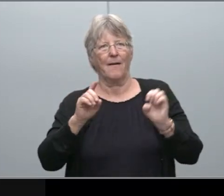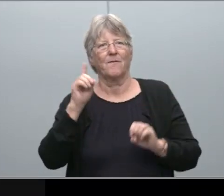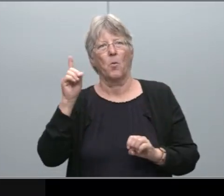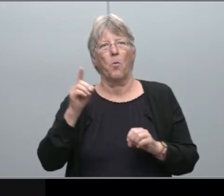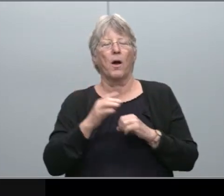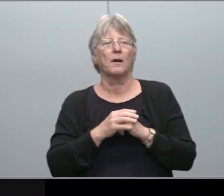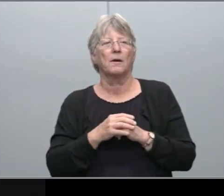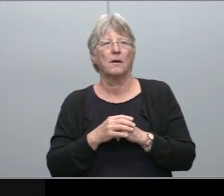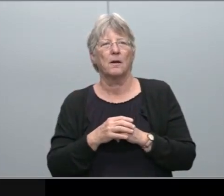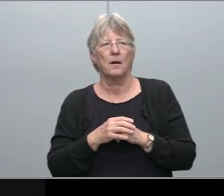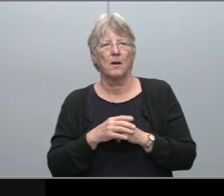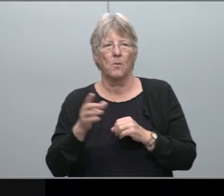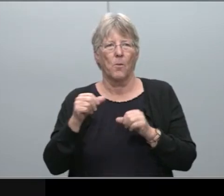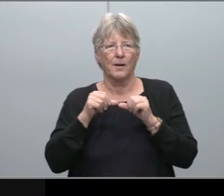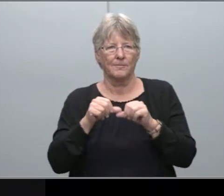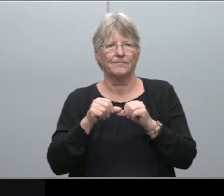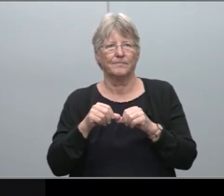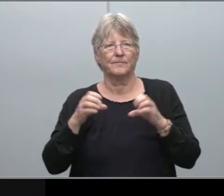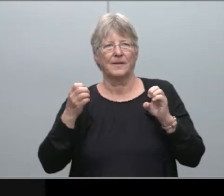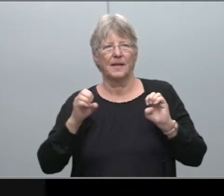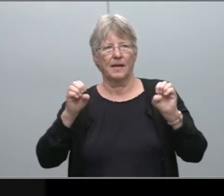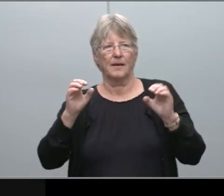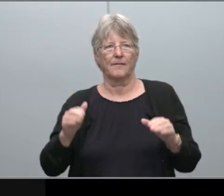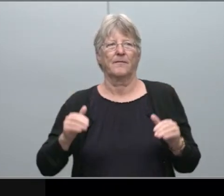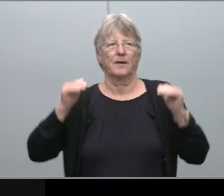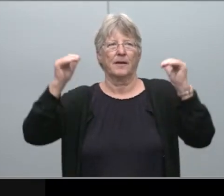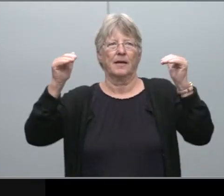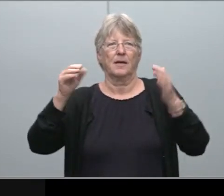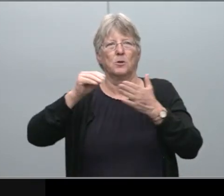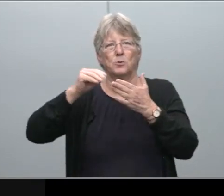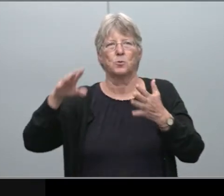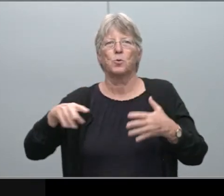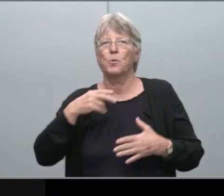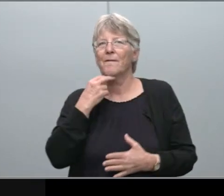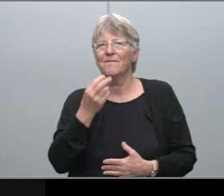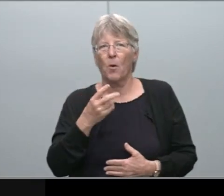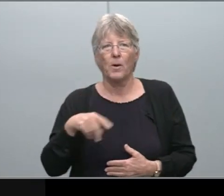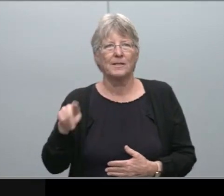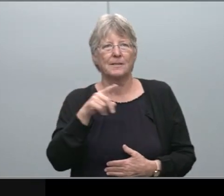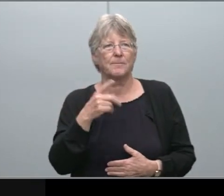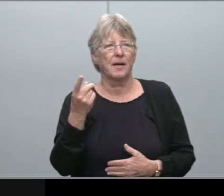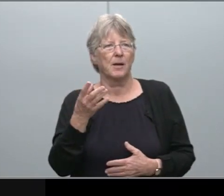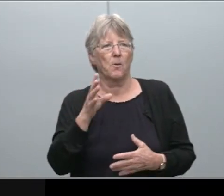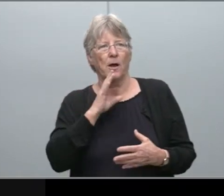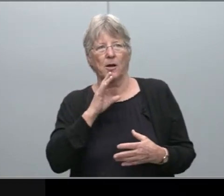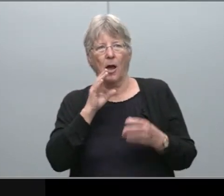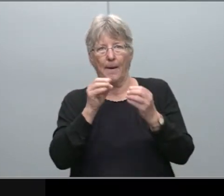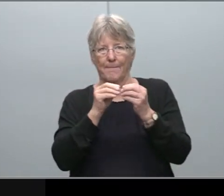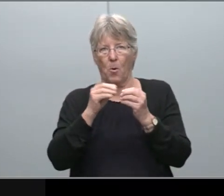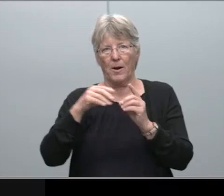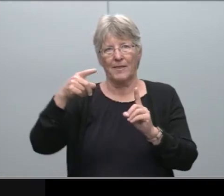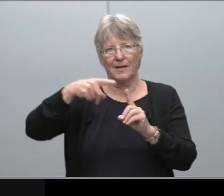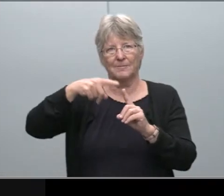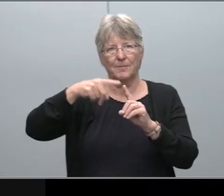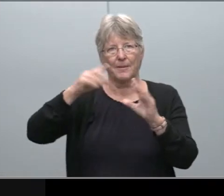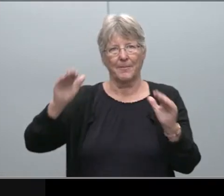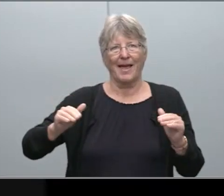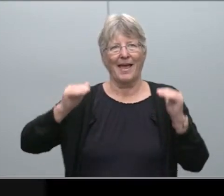I've heard it mentioned at the board meetings, and I'm very appreciative that Dr. Heenan has mentioned